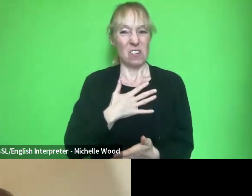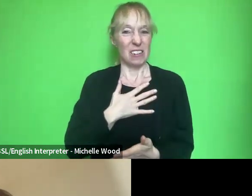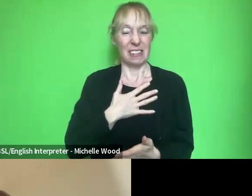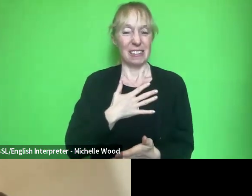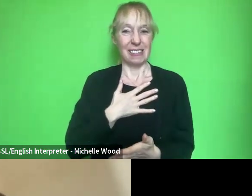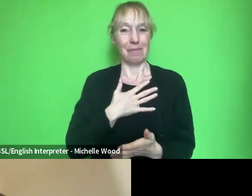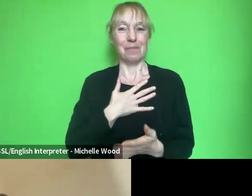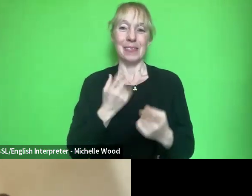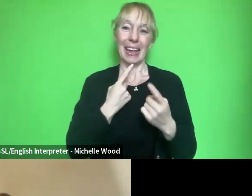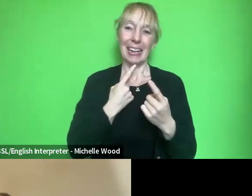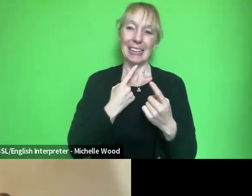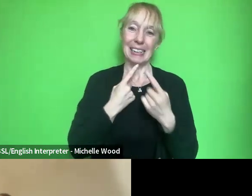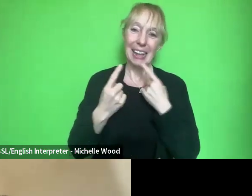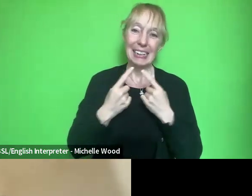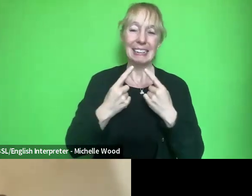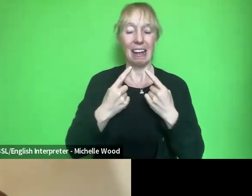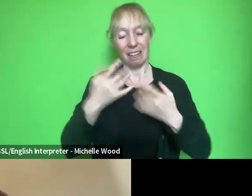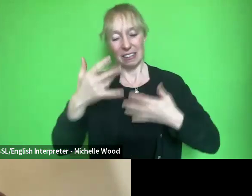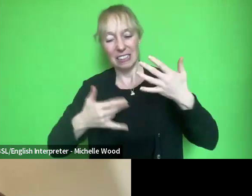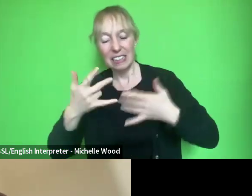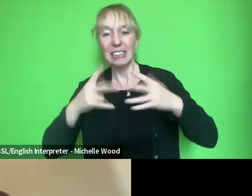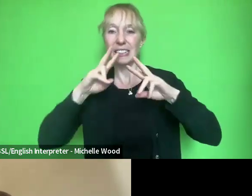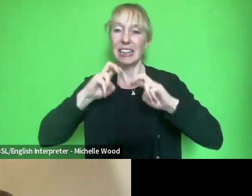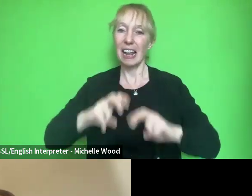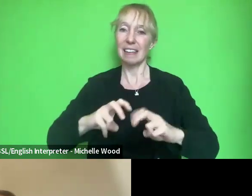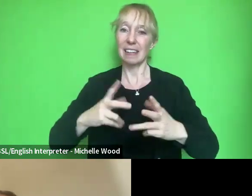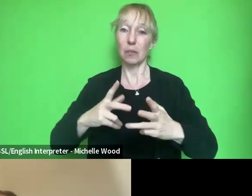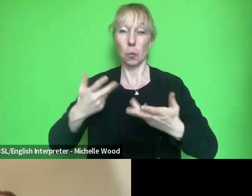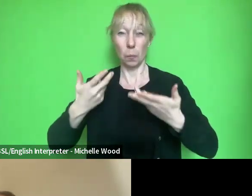piece. So, we collect an awful lot of data.